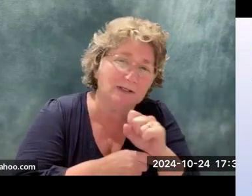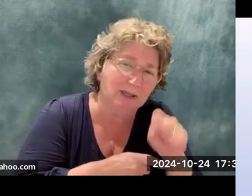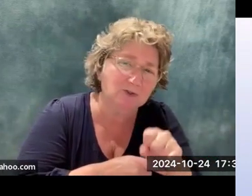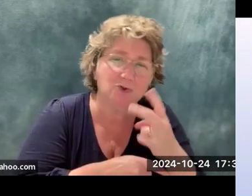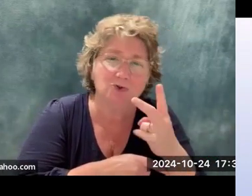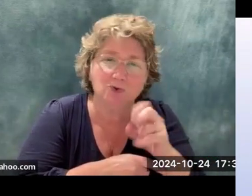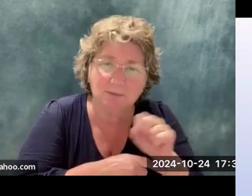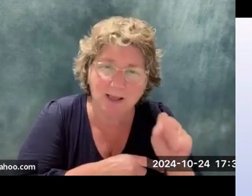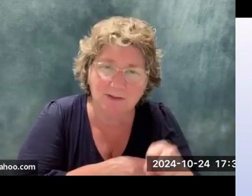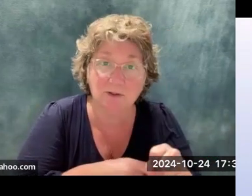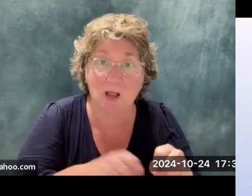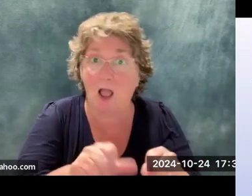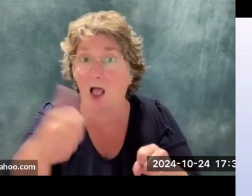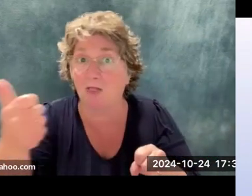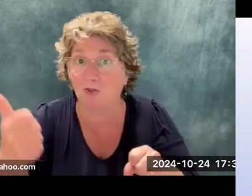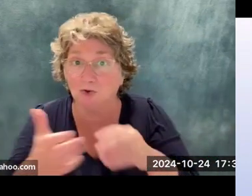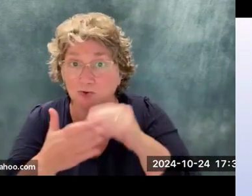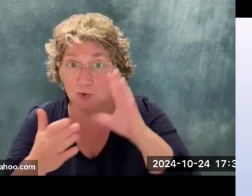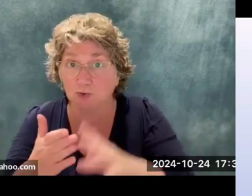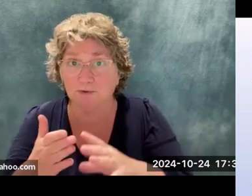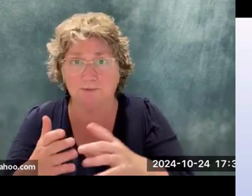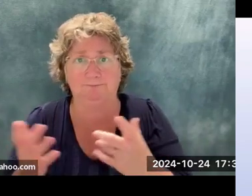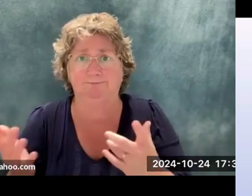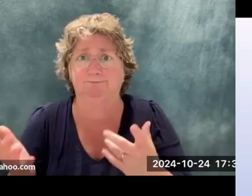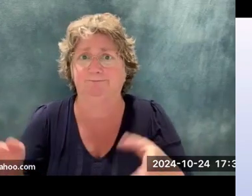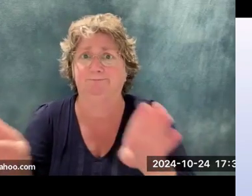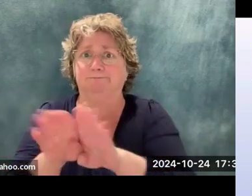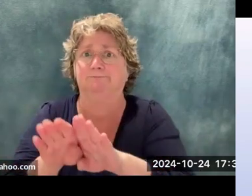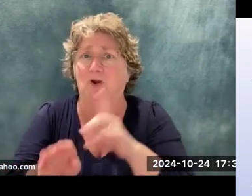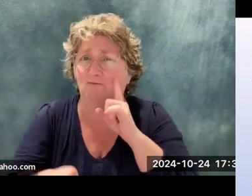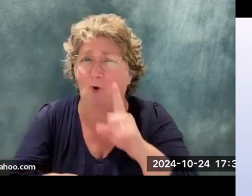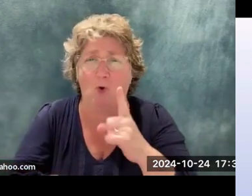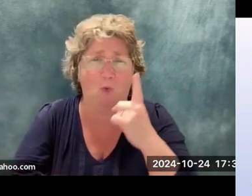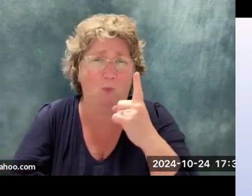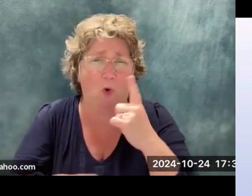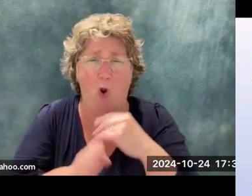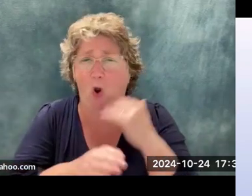whereas other students were out of school for over a year and a half.